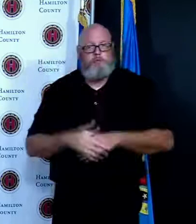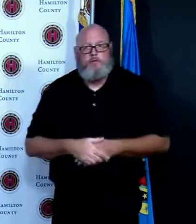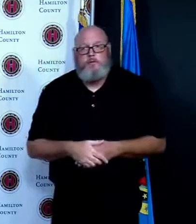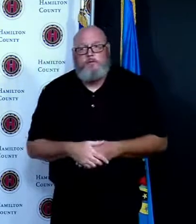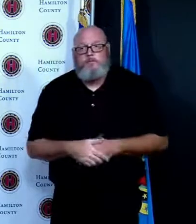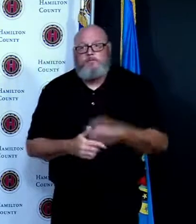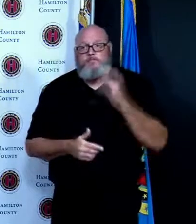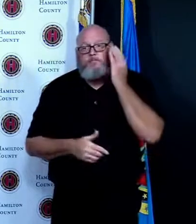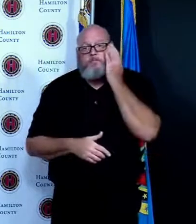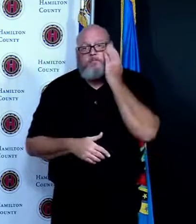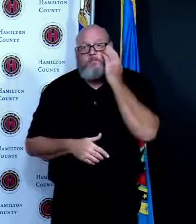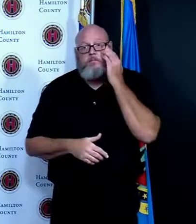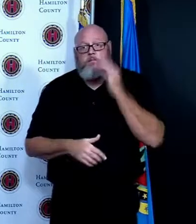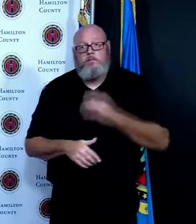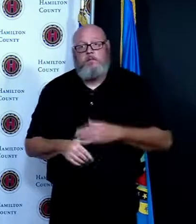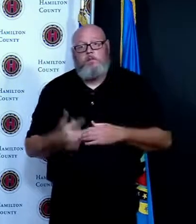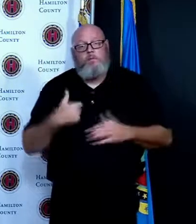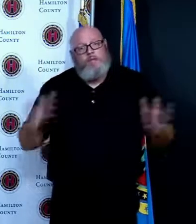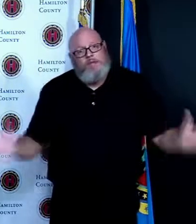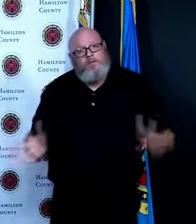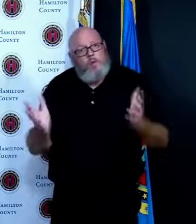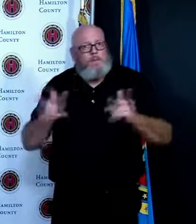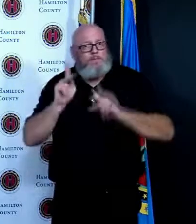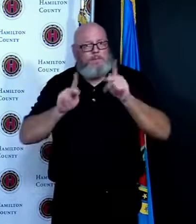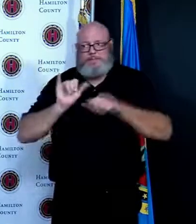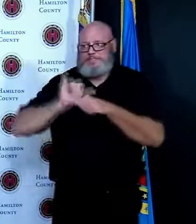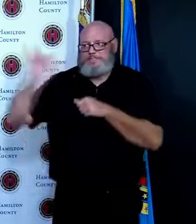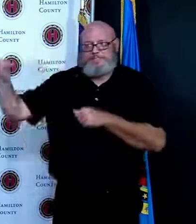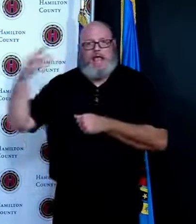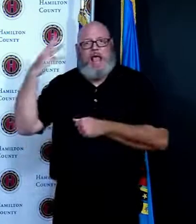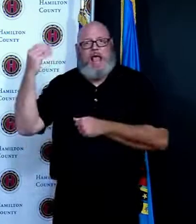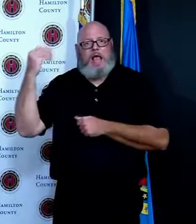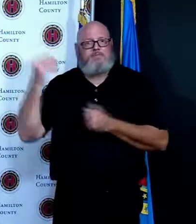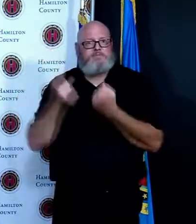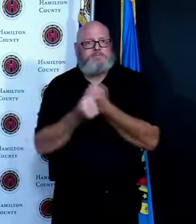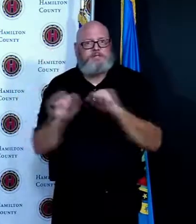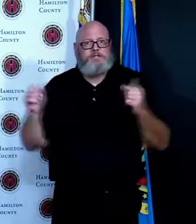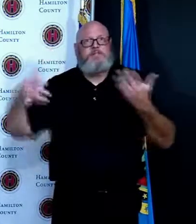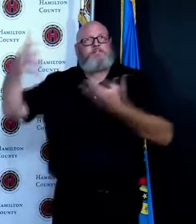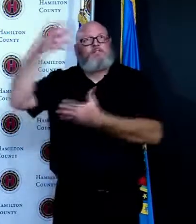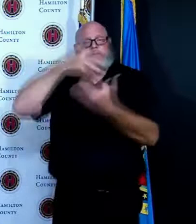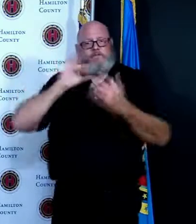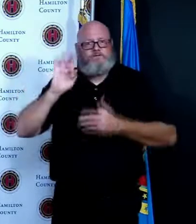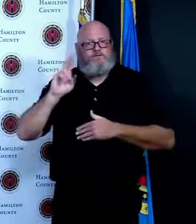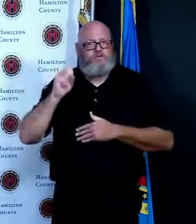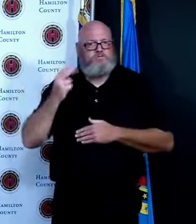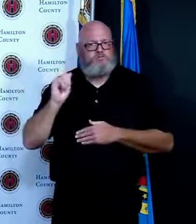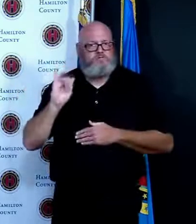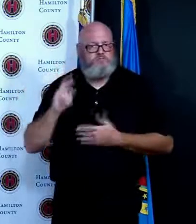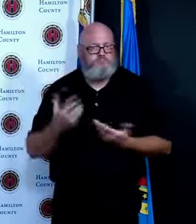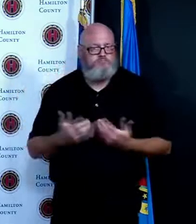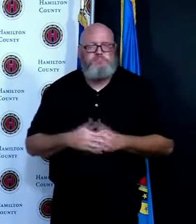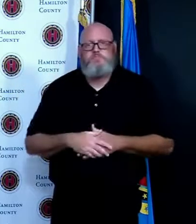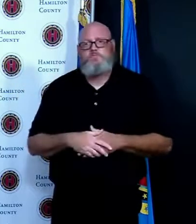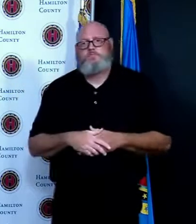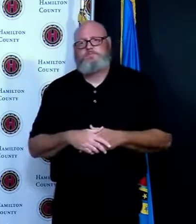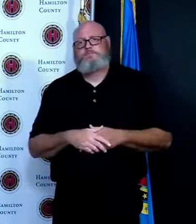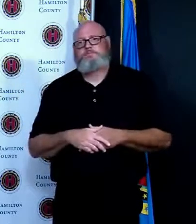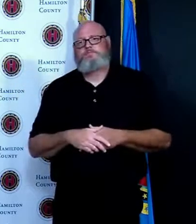and then the workforce piece is critically important and that is something that we've been recently made aware of and said wait a minute there's a need how do we address it